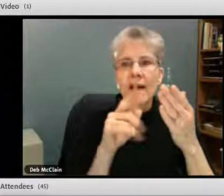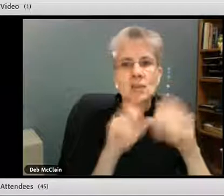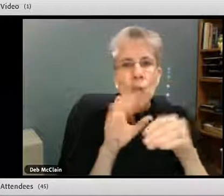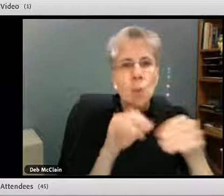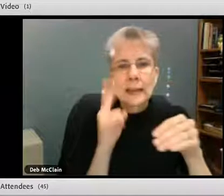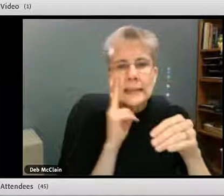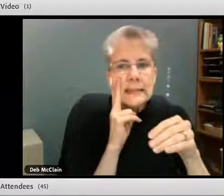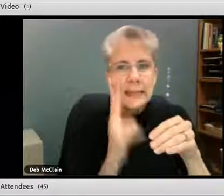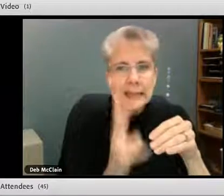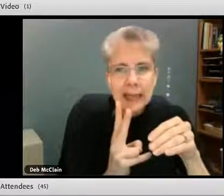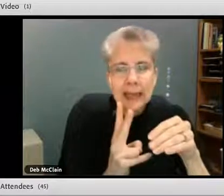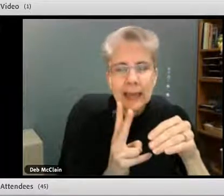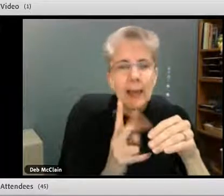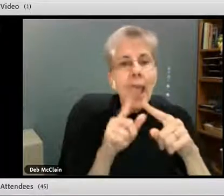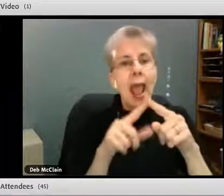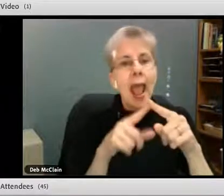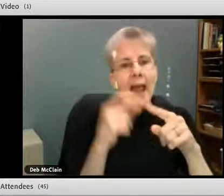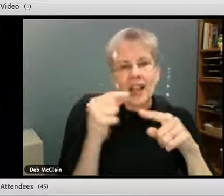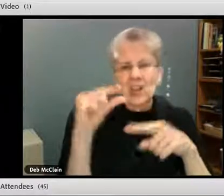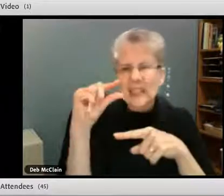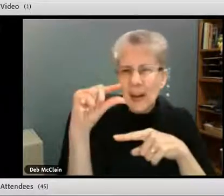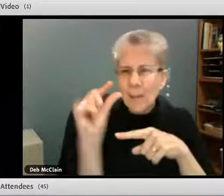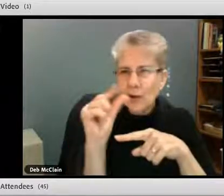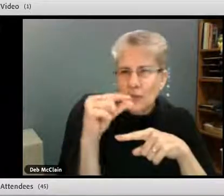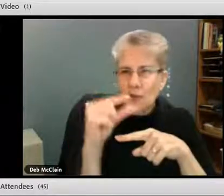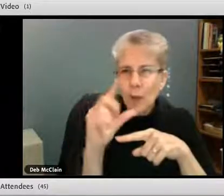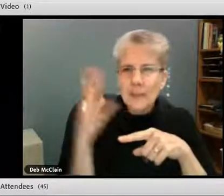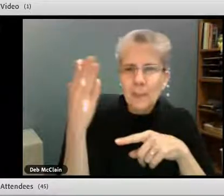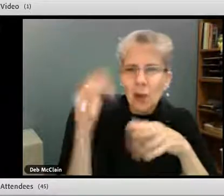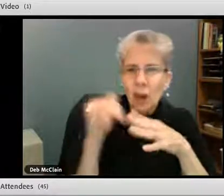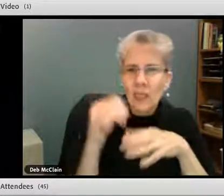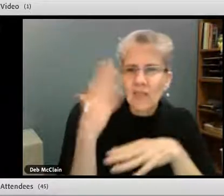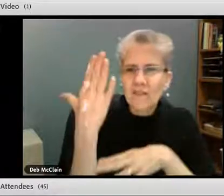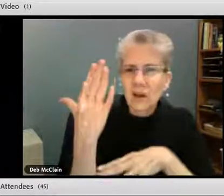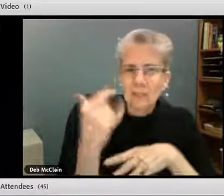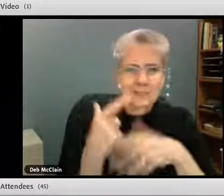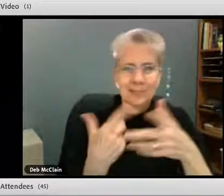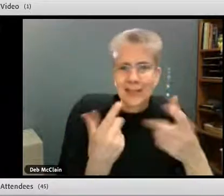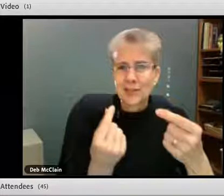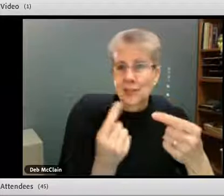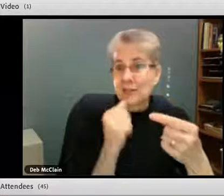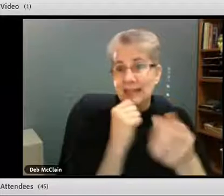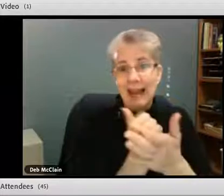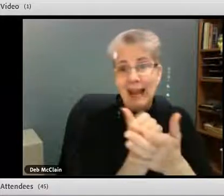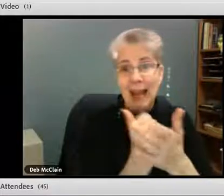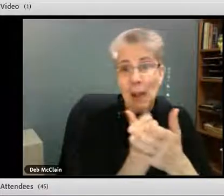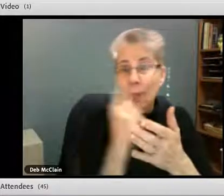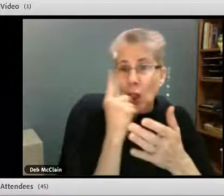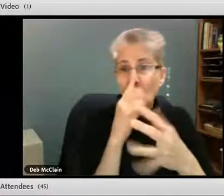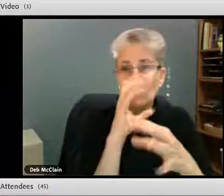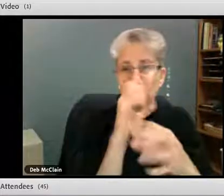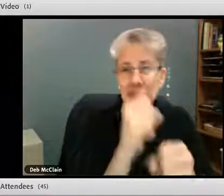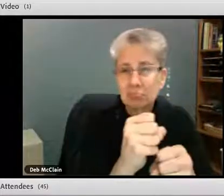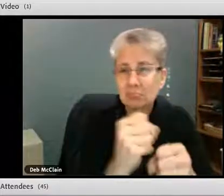microscopic speaker in the front. What does that do? That doesn't really make it look enticing. What you want to do, you don't really need to capture --